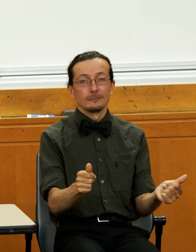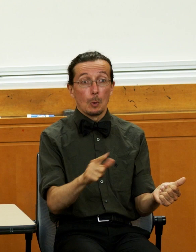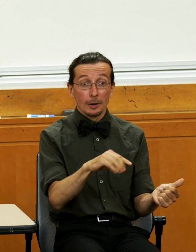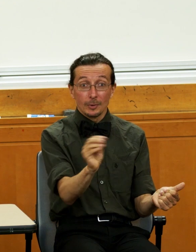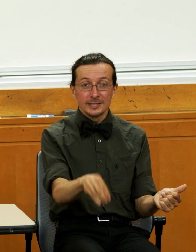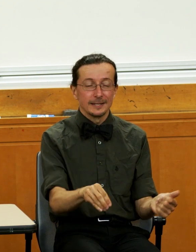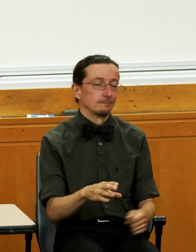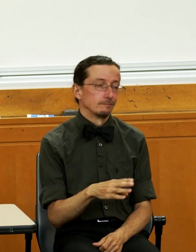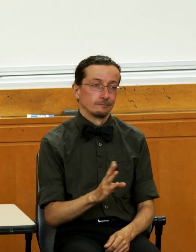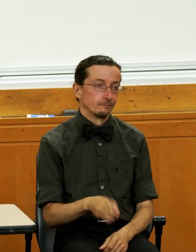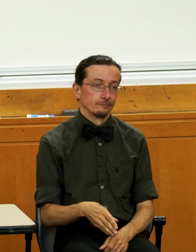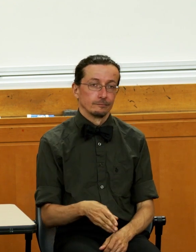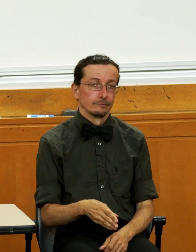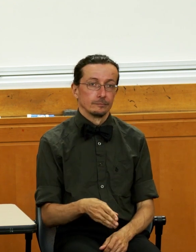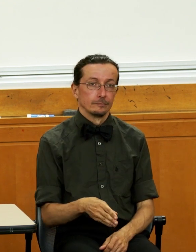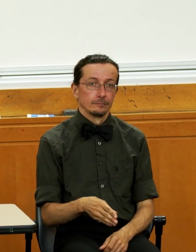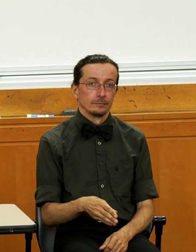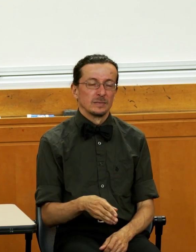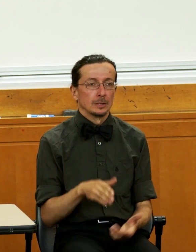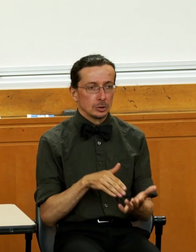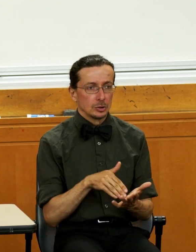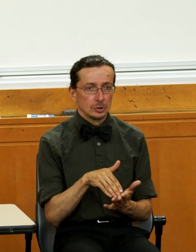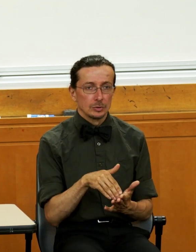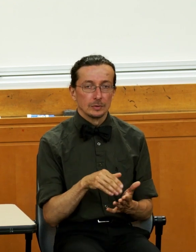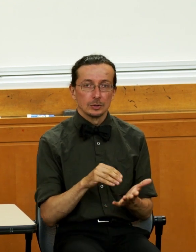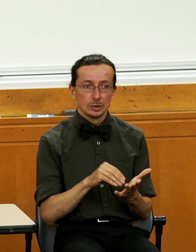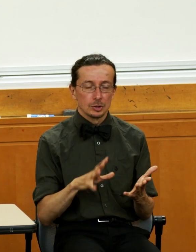And students, a lot of times, struggle with that, a lot of people struggle with it. They're like